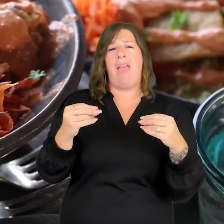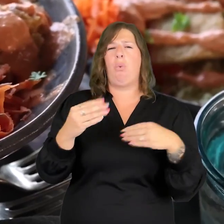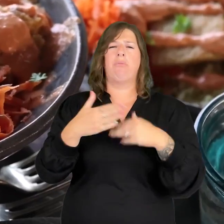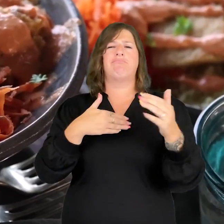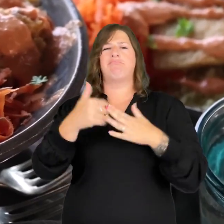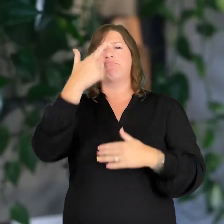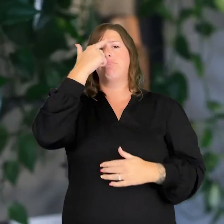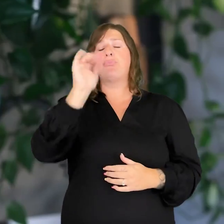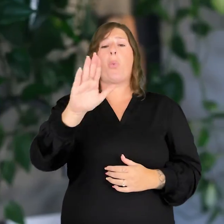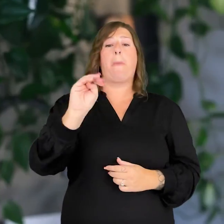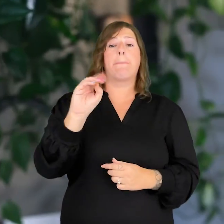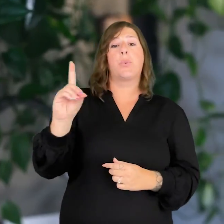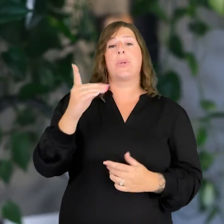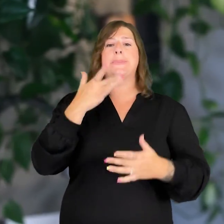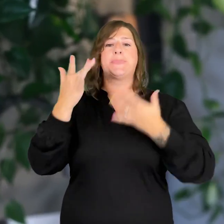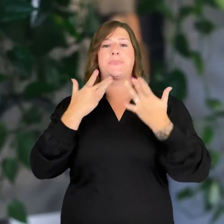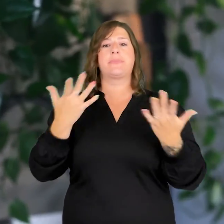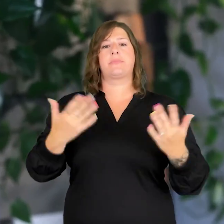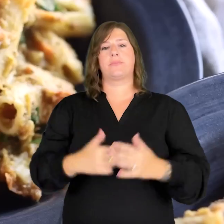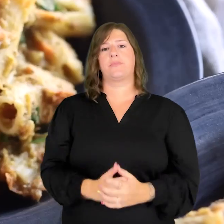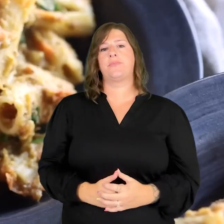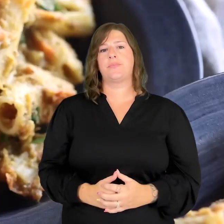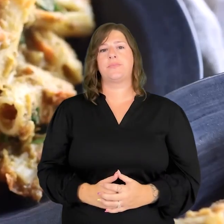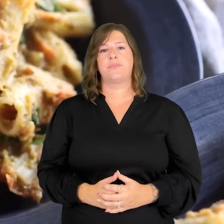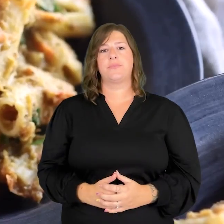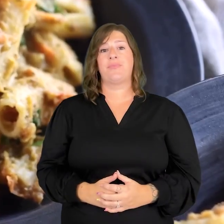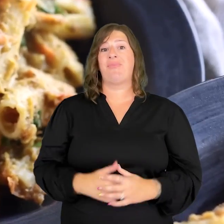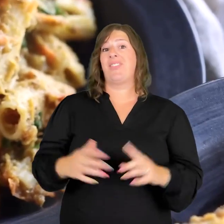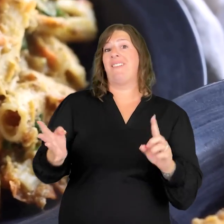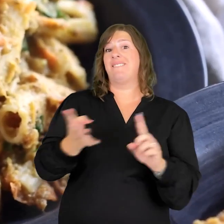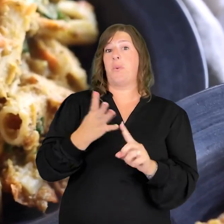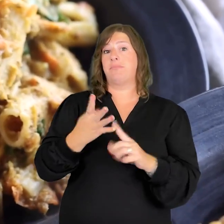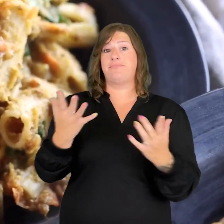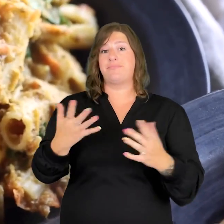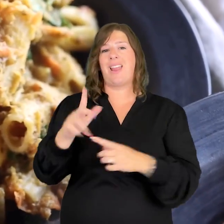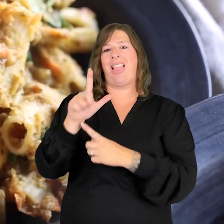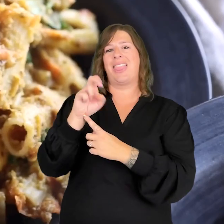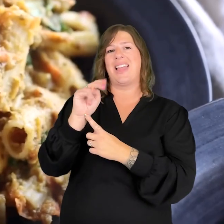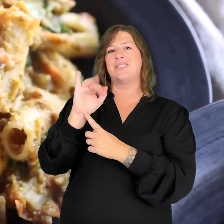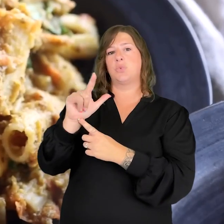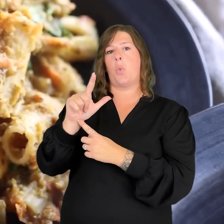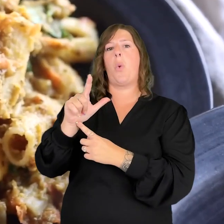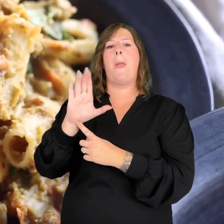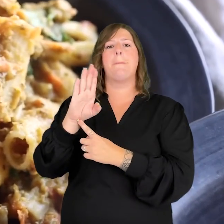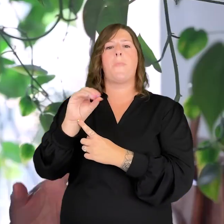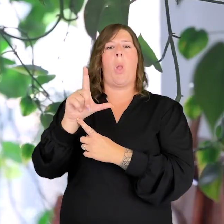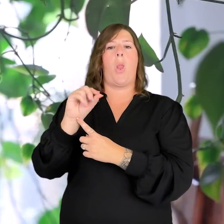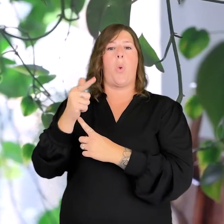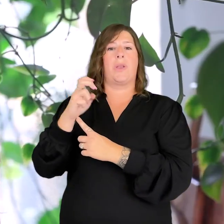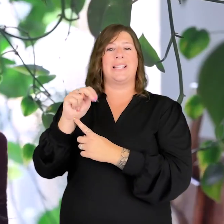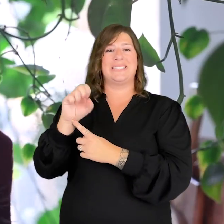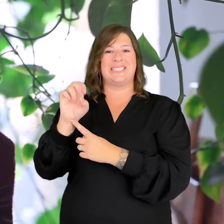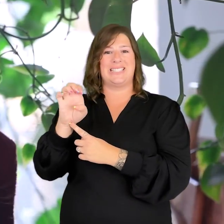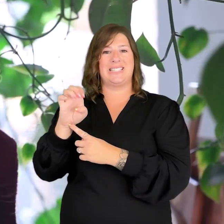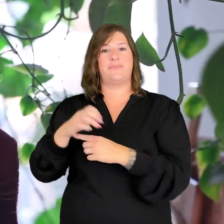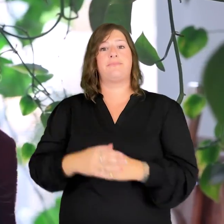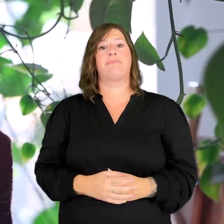to heat it up. Whatever suits your mood. Next on the menu is a lentil bolognese. For this recipe, and for the next one,